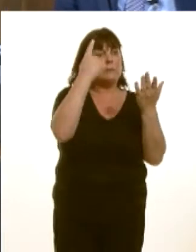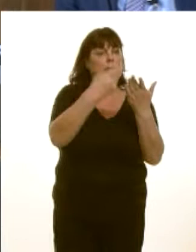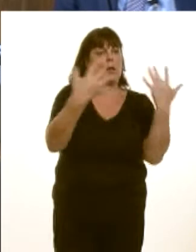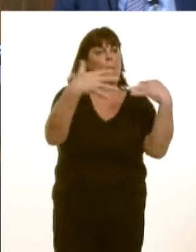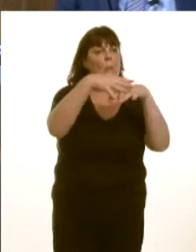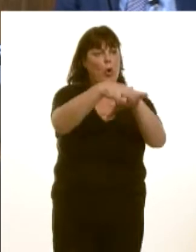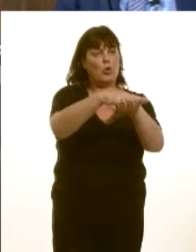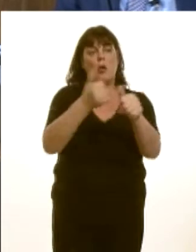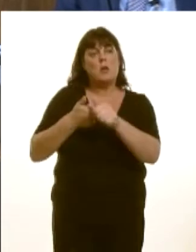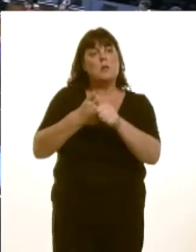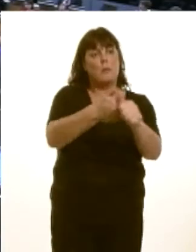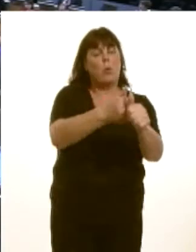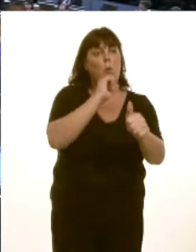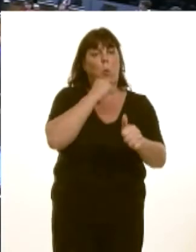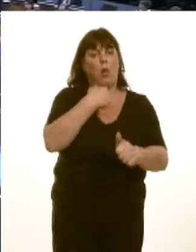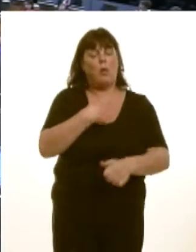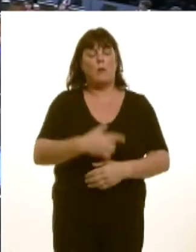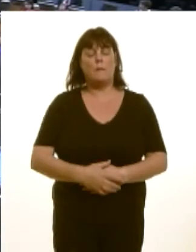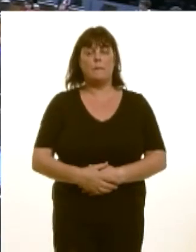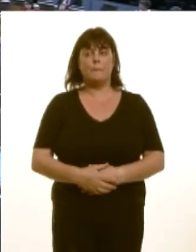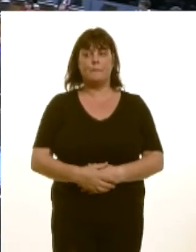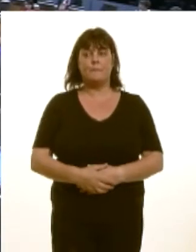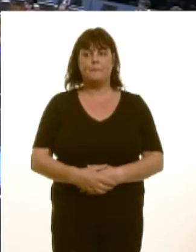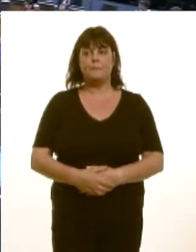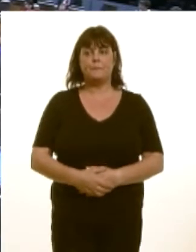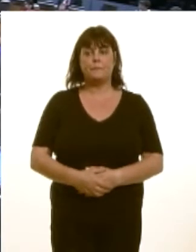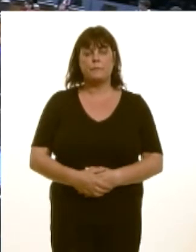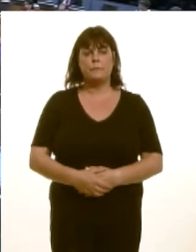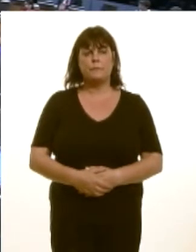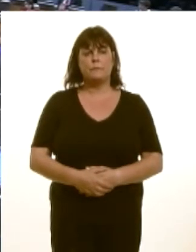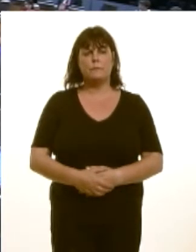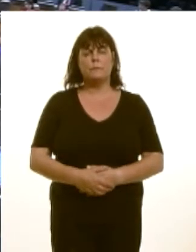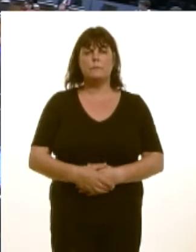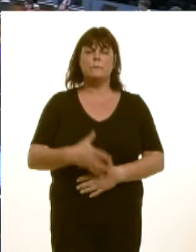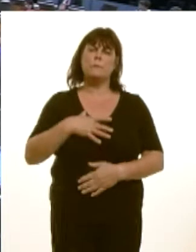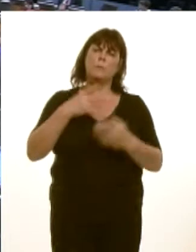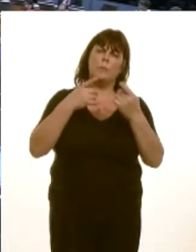in early mergers. Peter Black: First Minister, when your Minister made the statement last week, he outlined